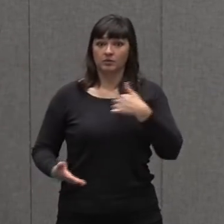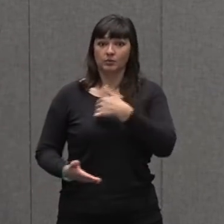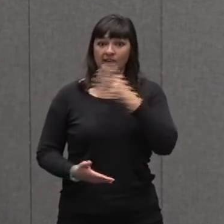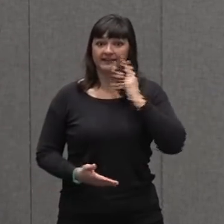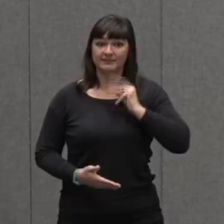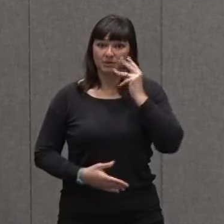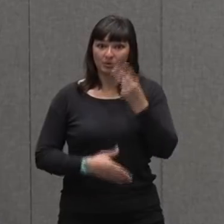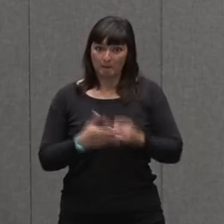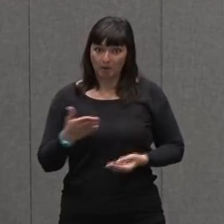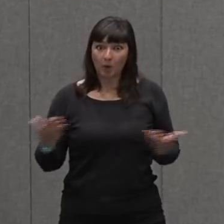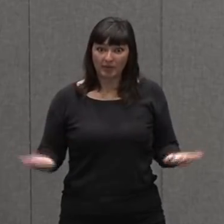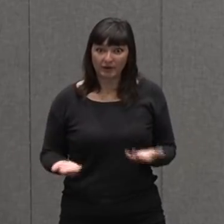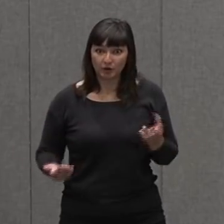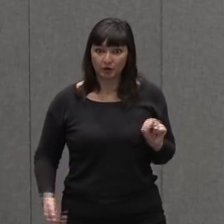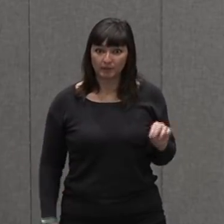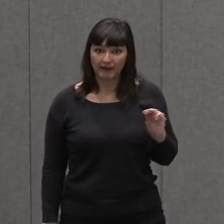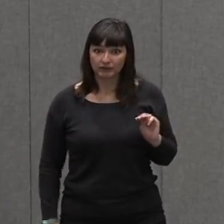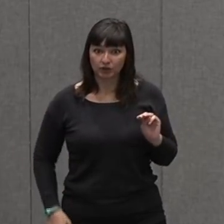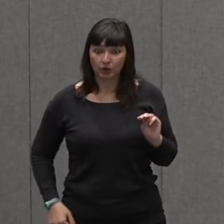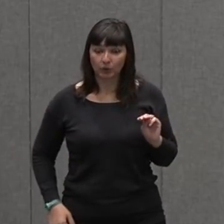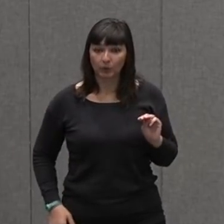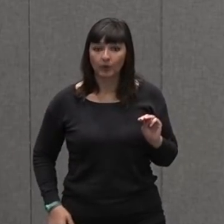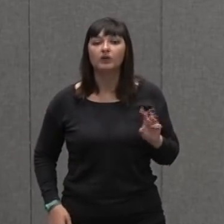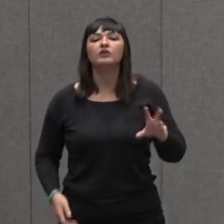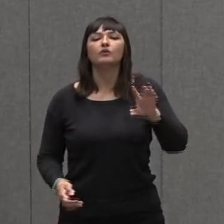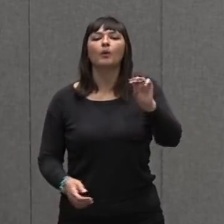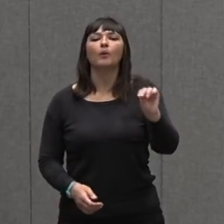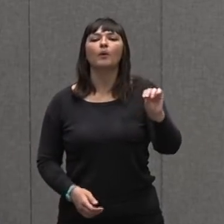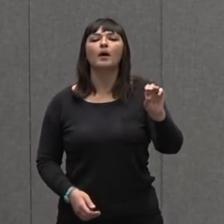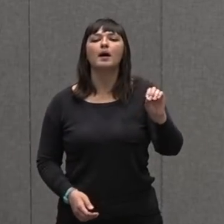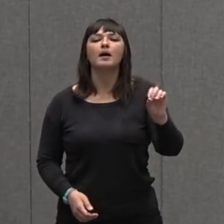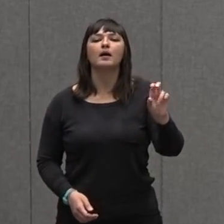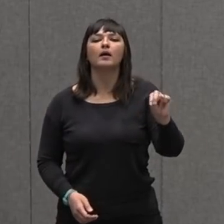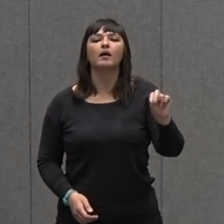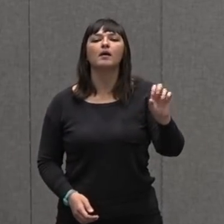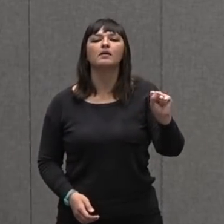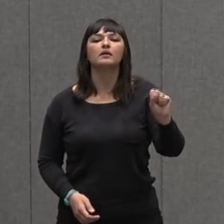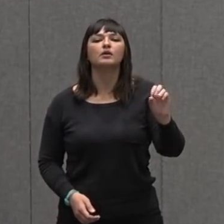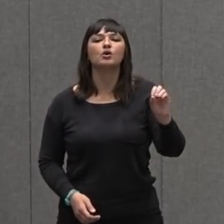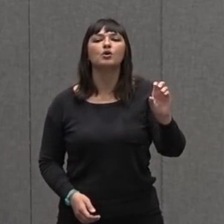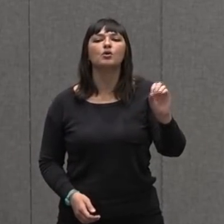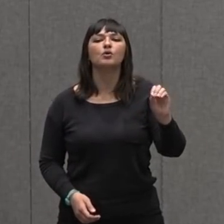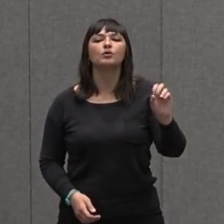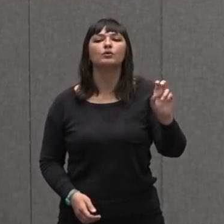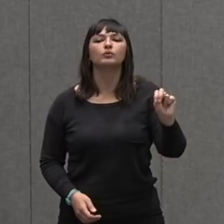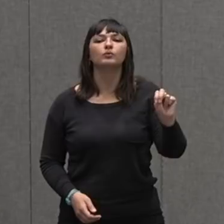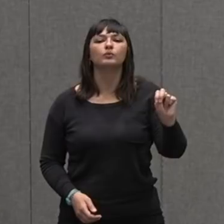It would be an overabundance of water rather than very low rainfall.